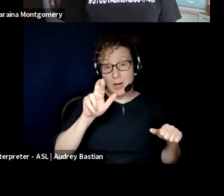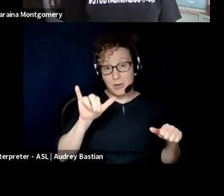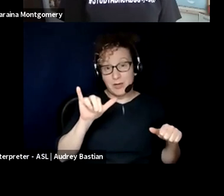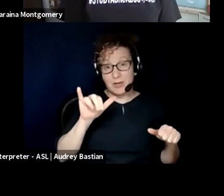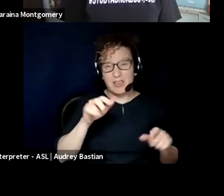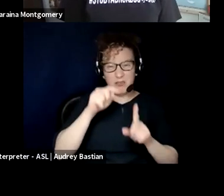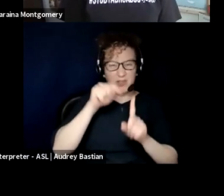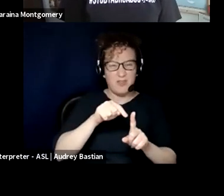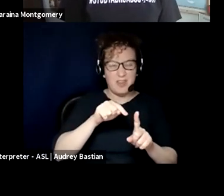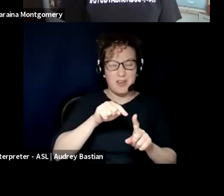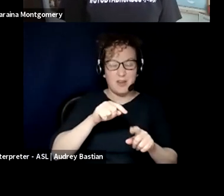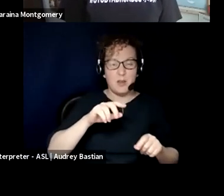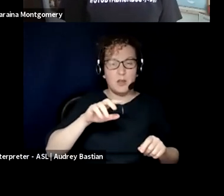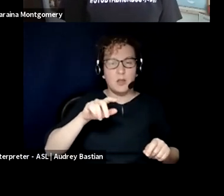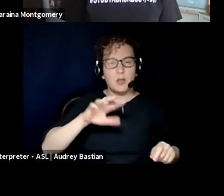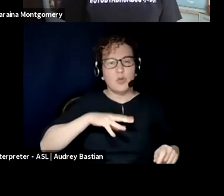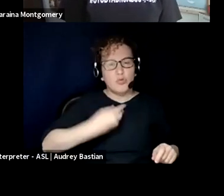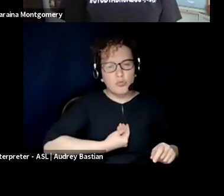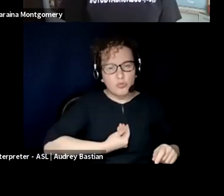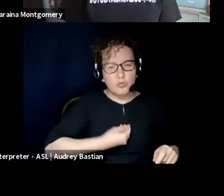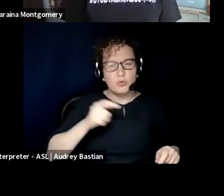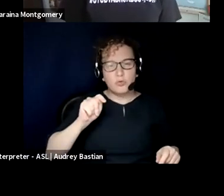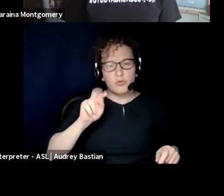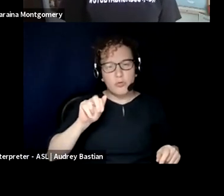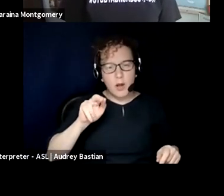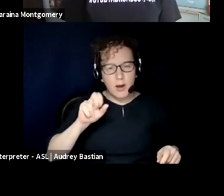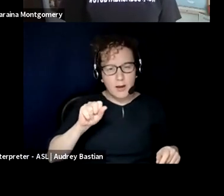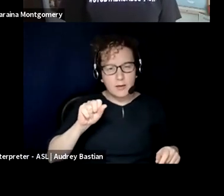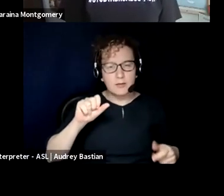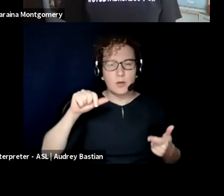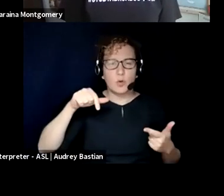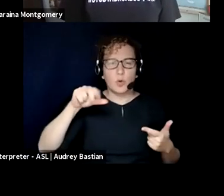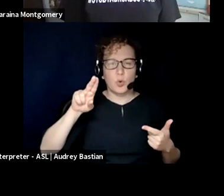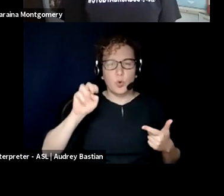and queer people and how they lived their lives in Amsterdam. And I think Amsterdam